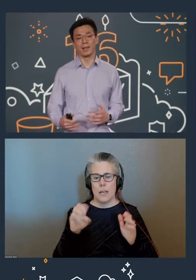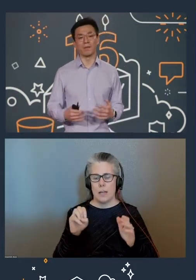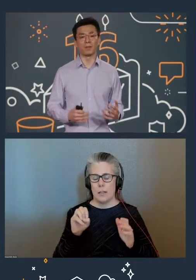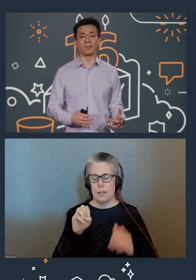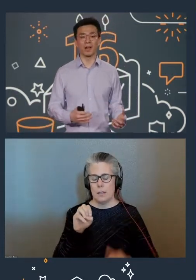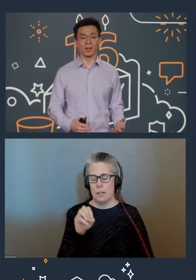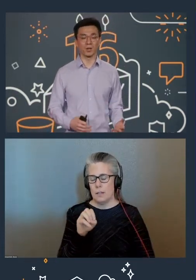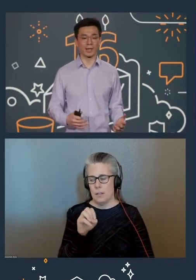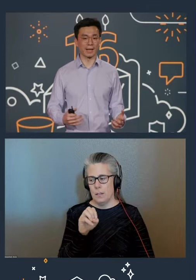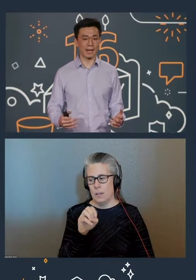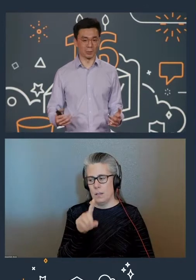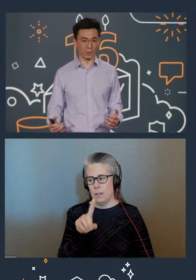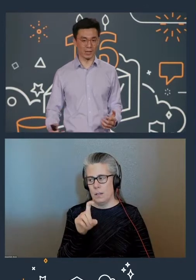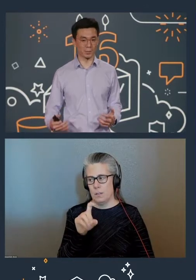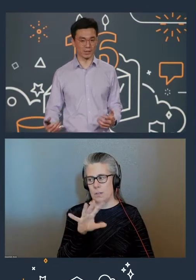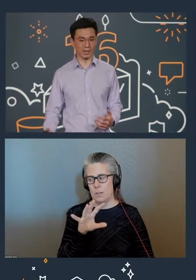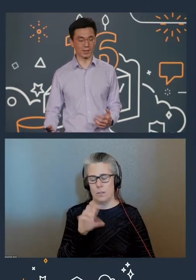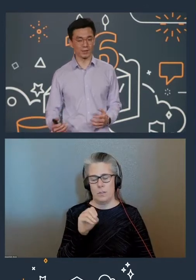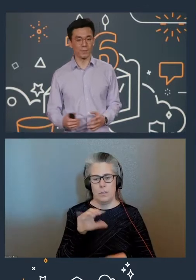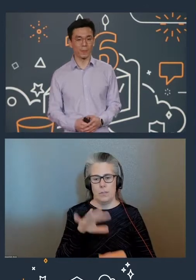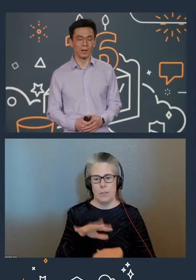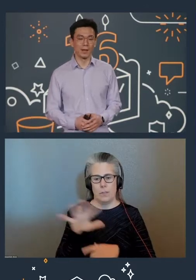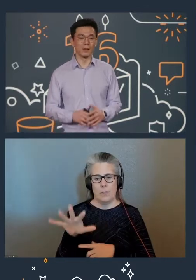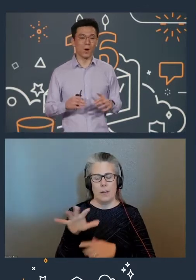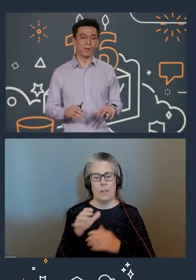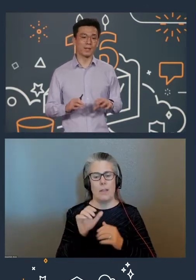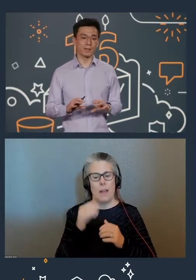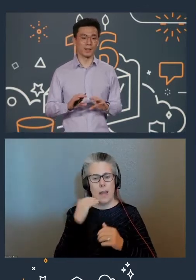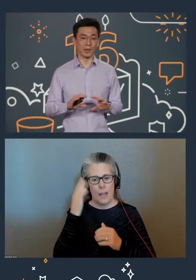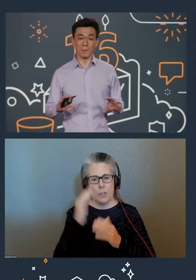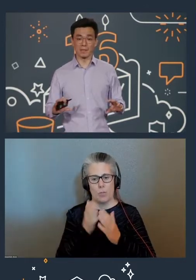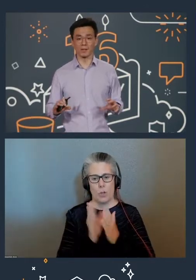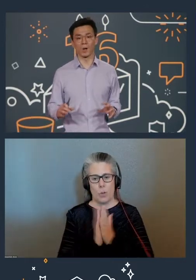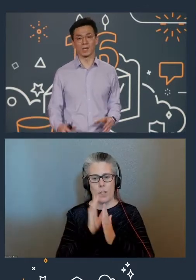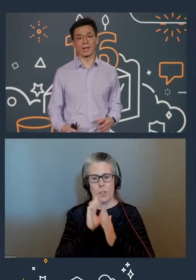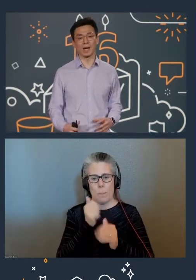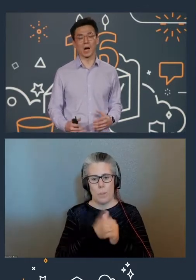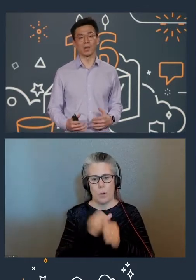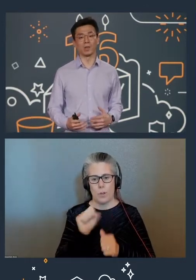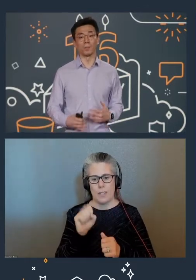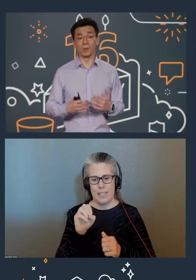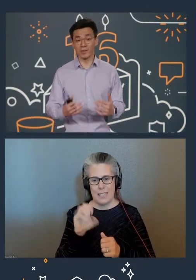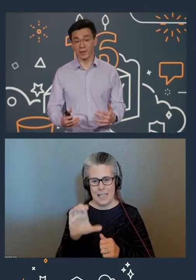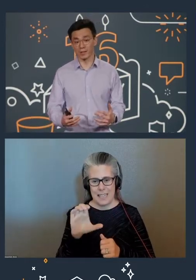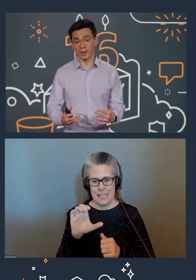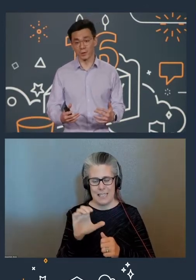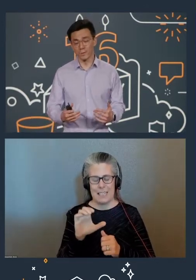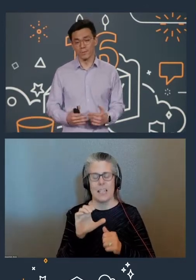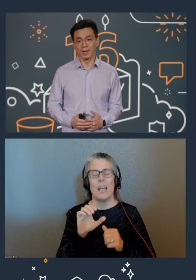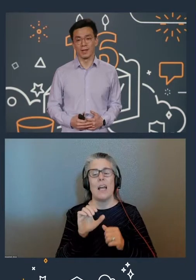And 5,500 get, had requests per second. And all these limits are set on the prefix level.